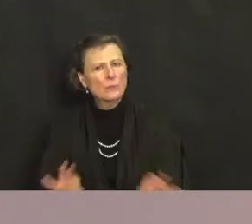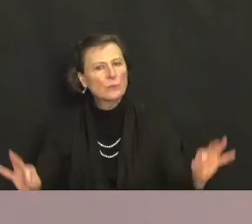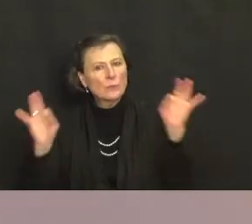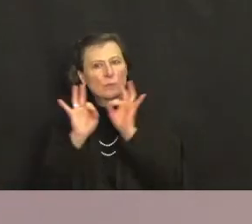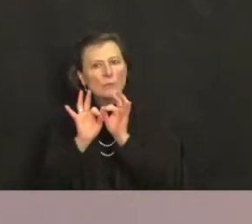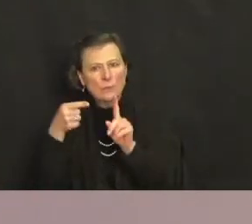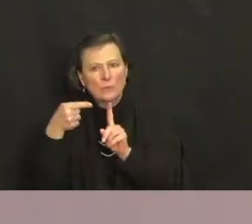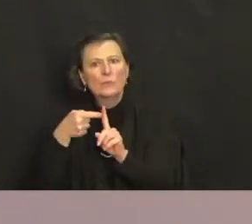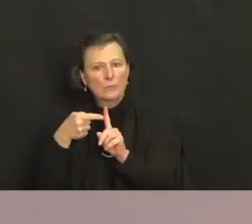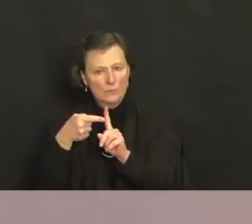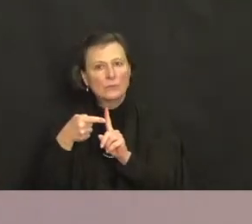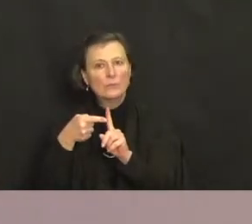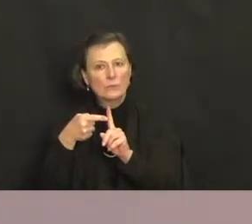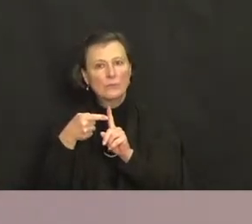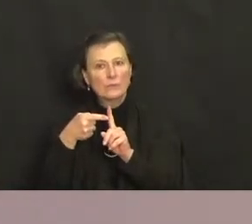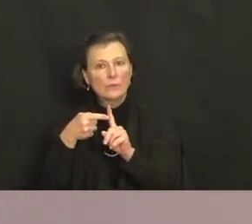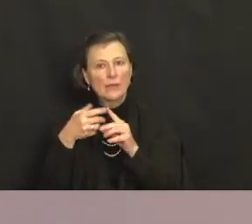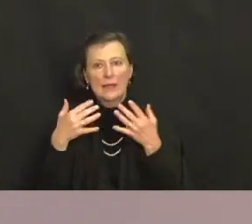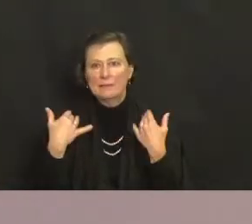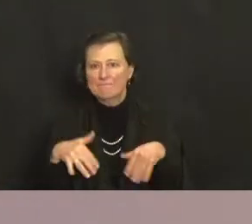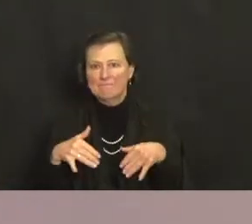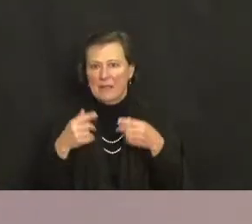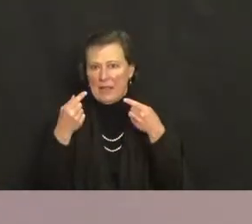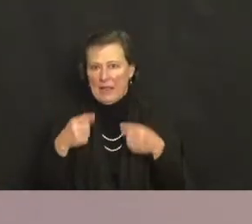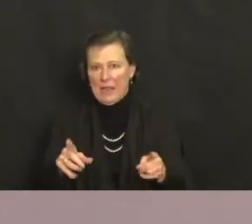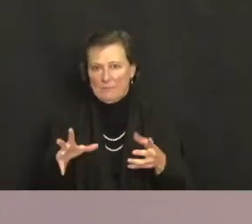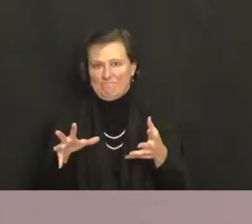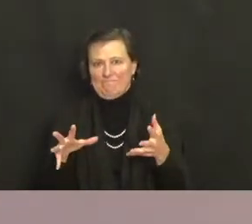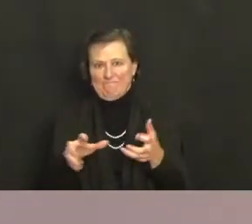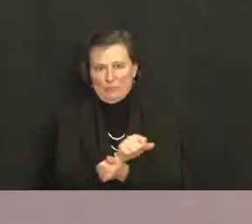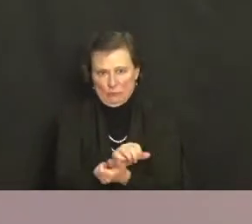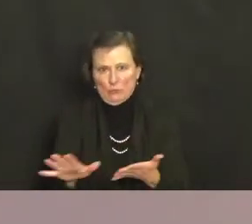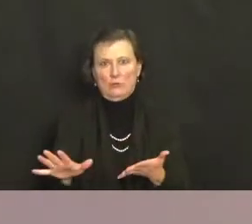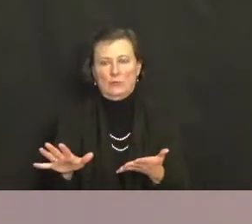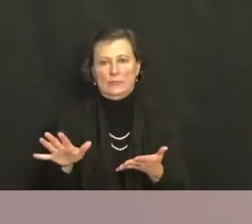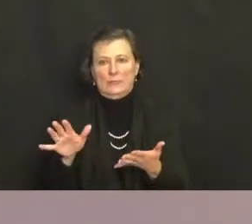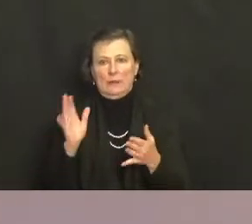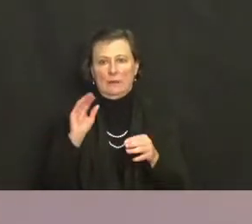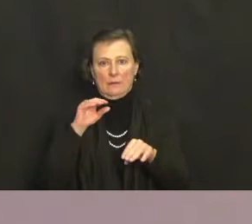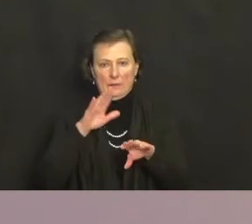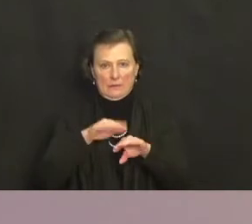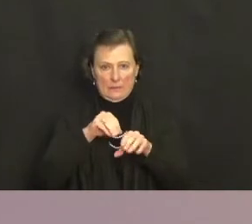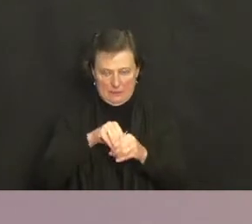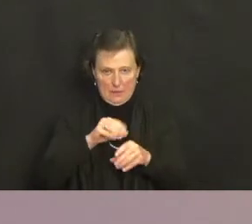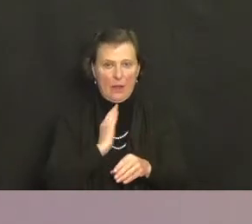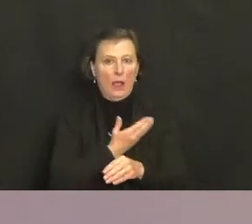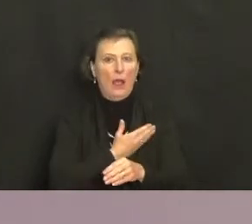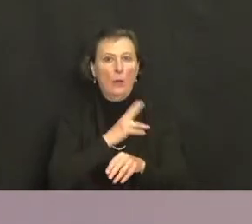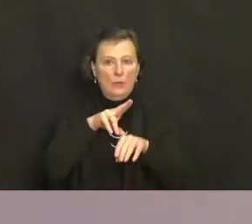And, it was desecrated in our nation's capital on January the sixth.